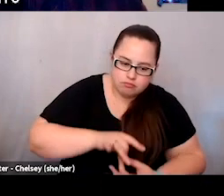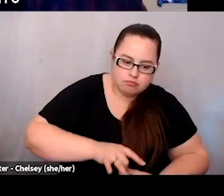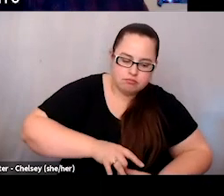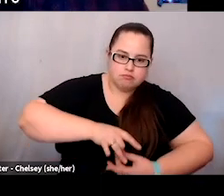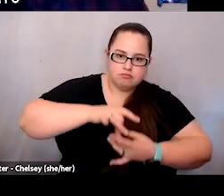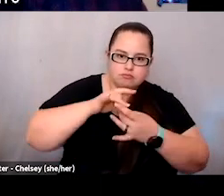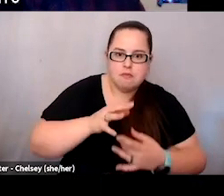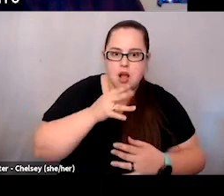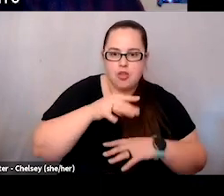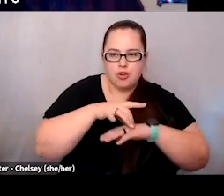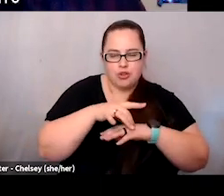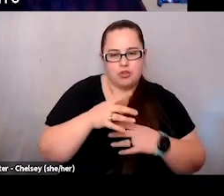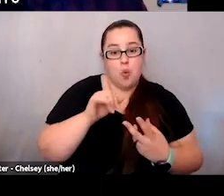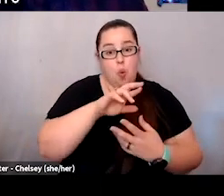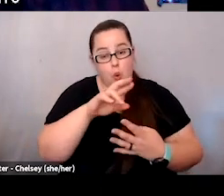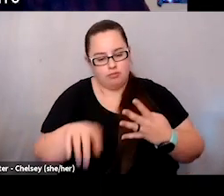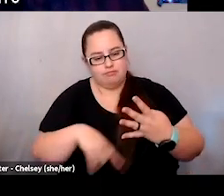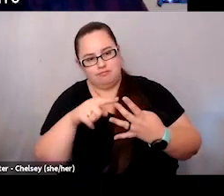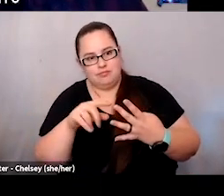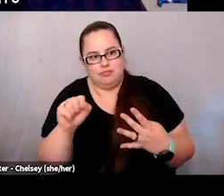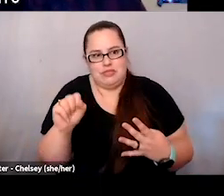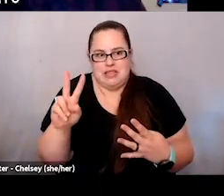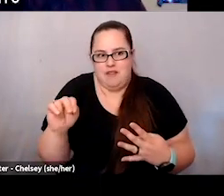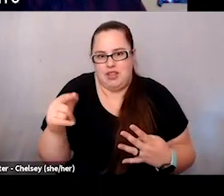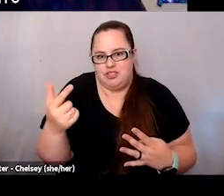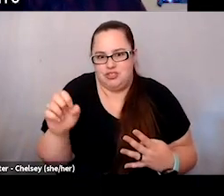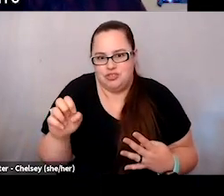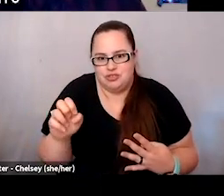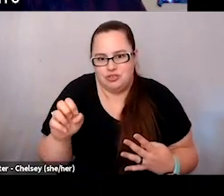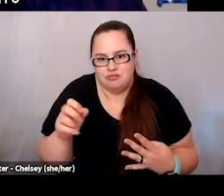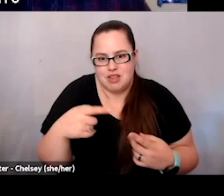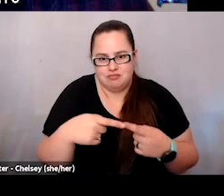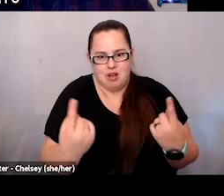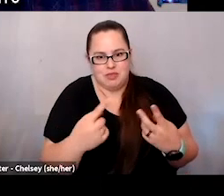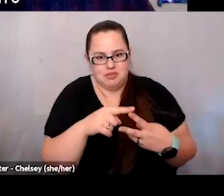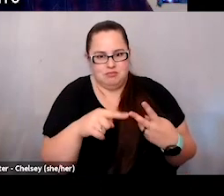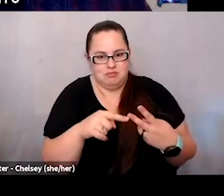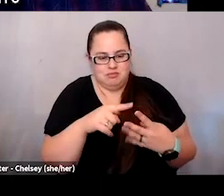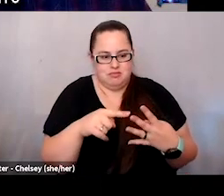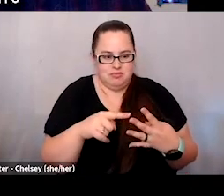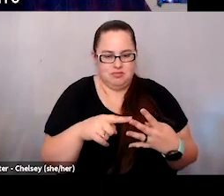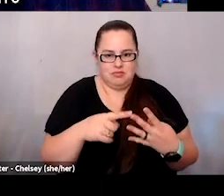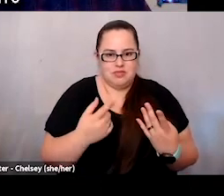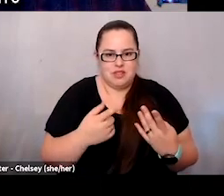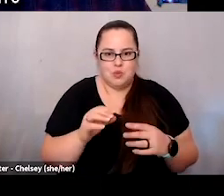who is in touch with the Mother Earth, or you have just the savage, that's the other. I